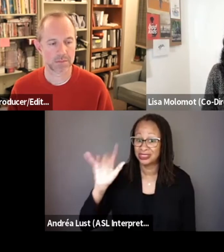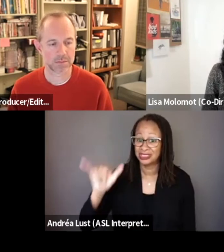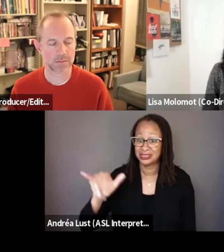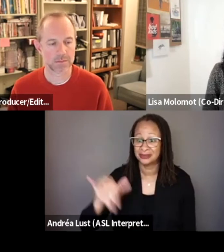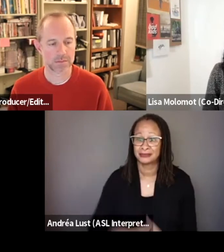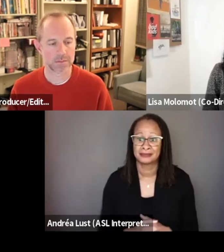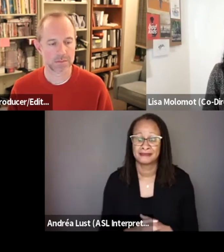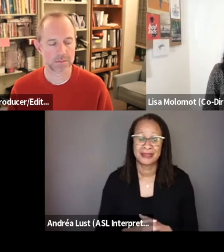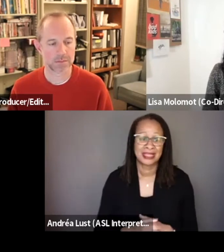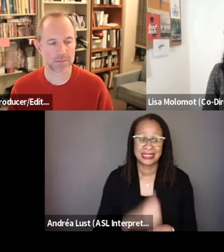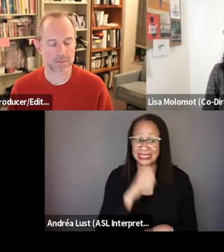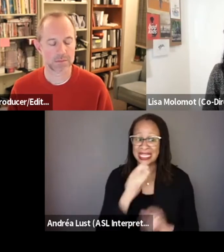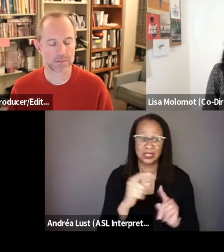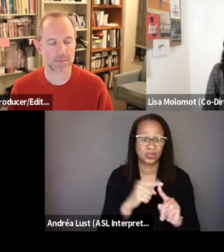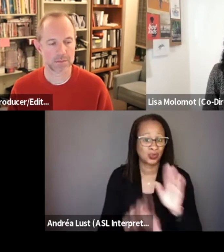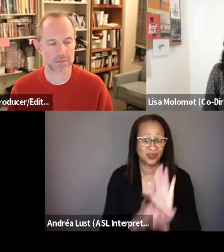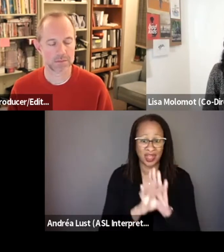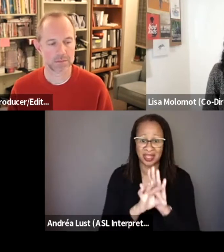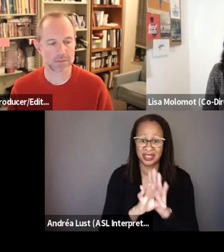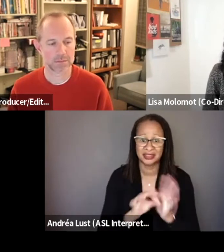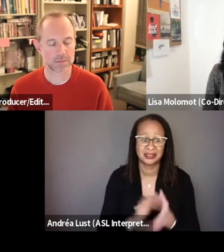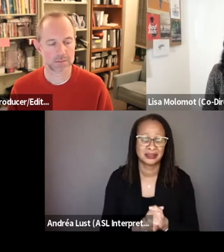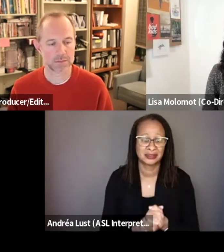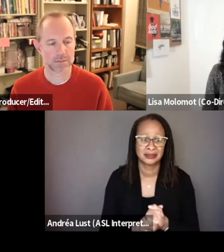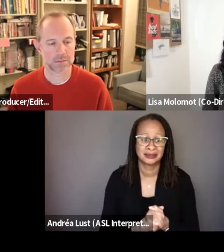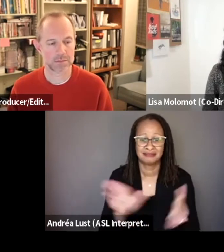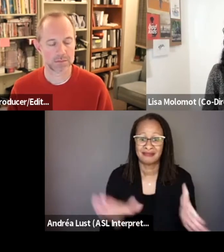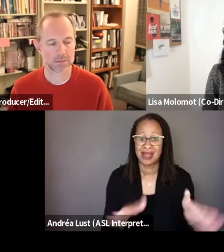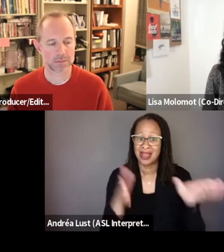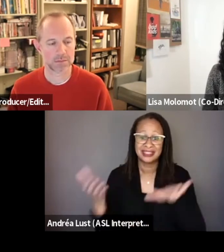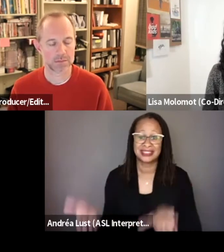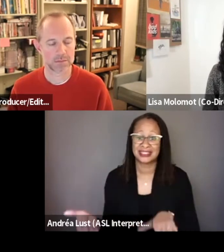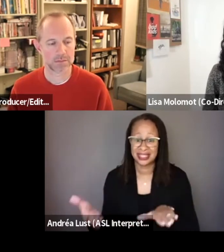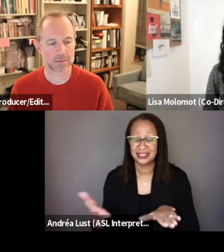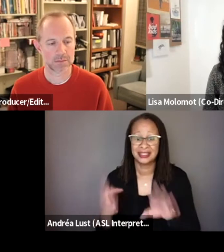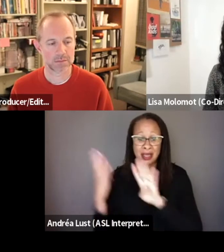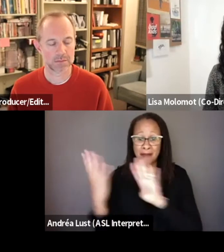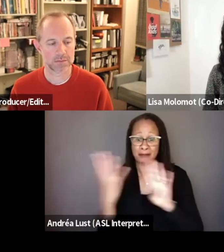to find a deceased migrant like that is not unusual.